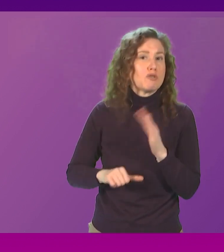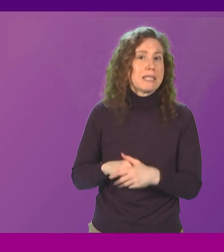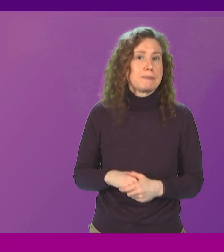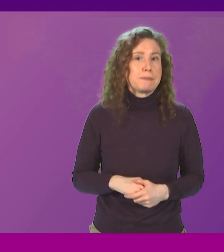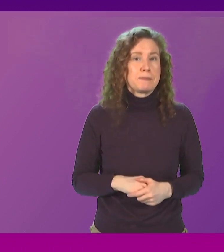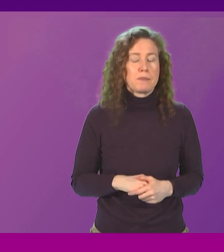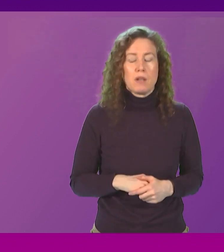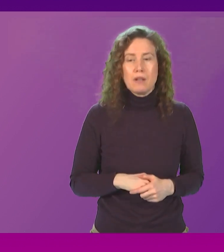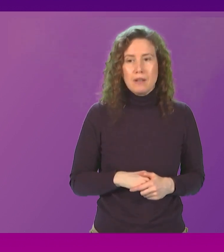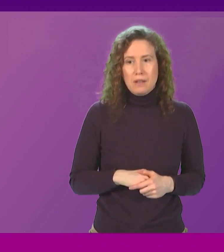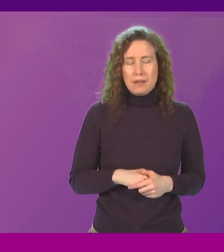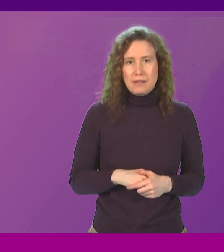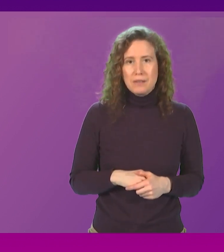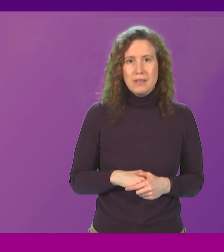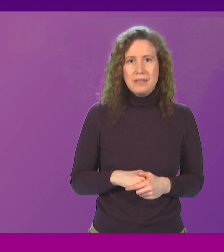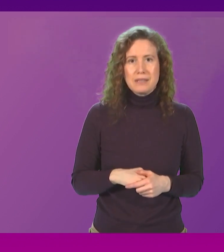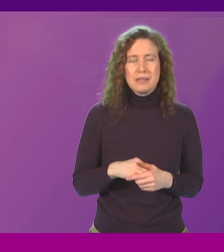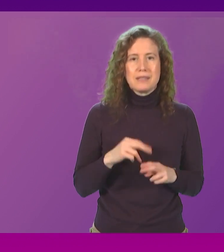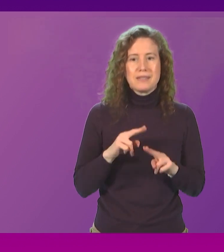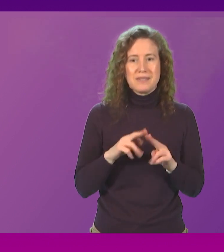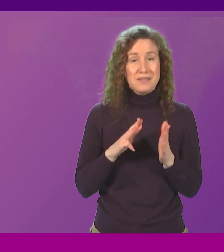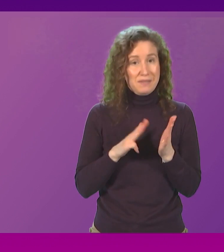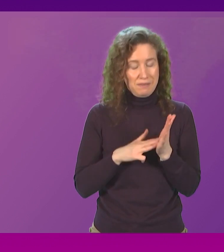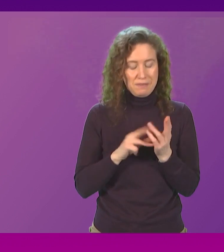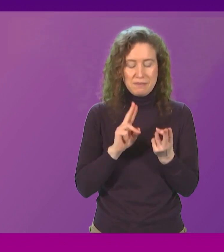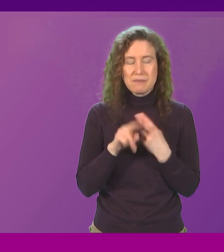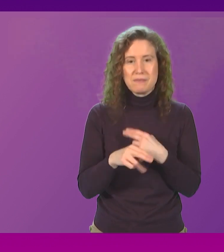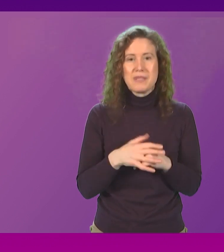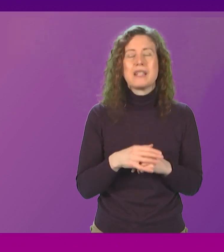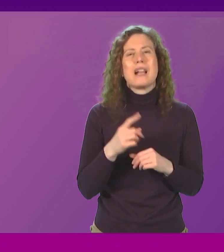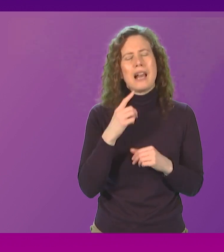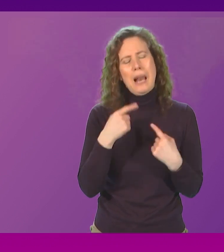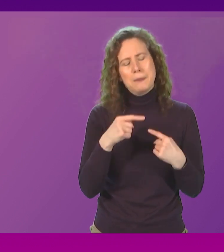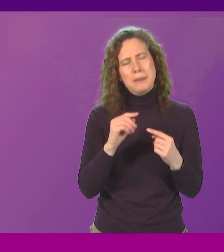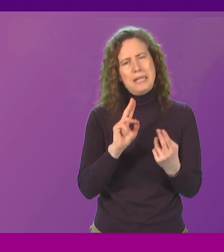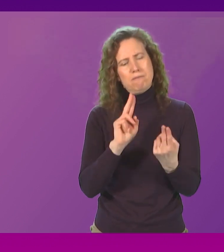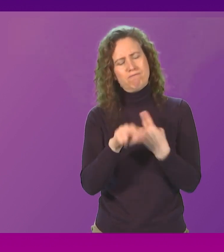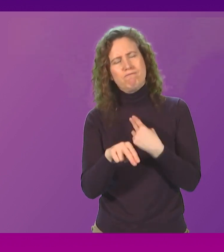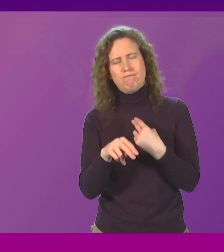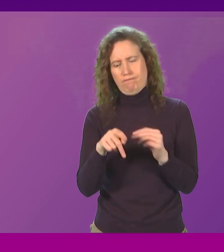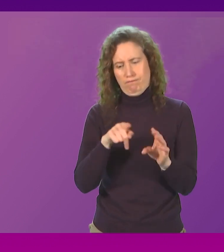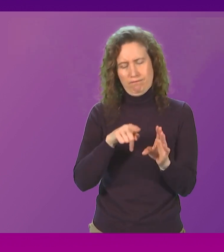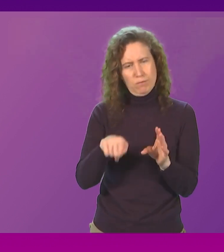First, I will address the case of young Harvey Martin.